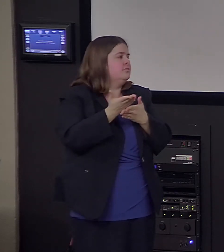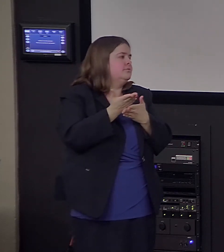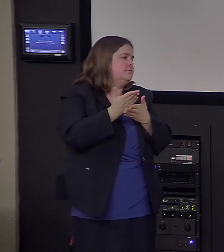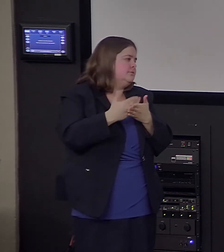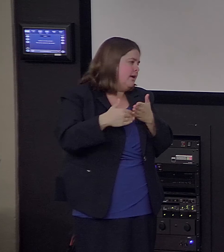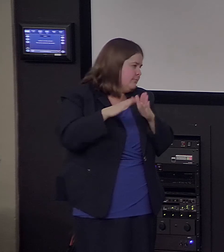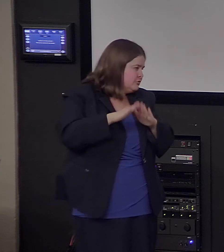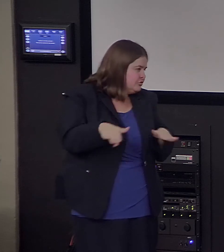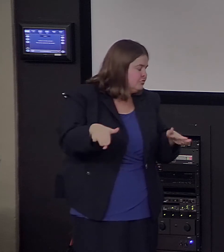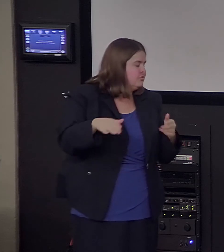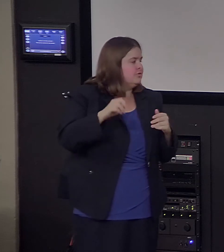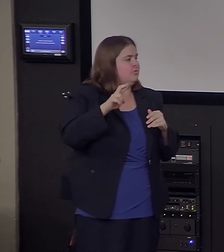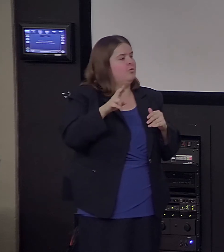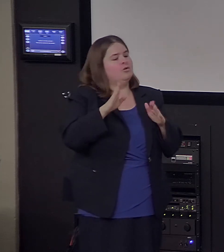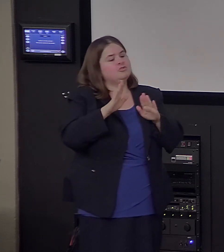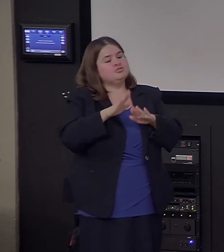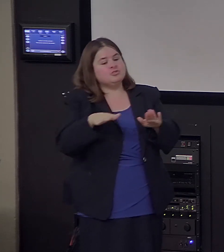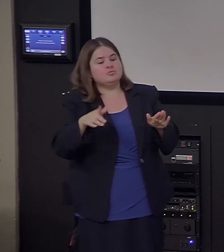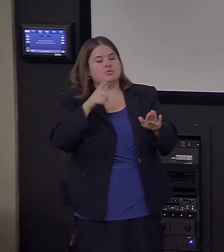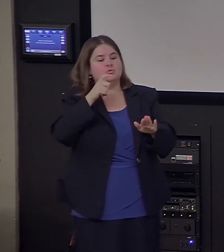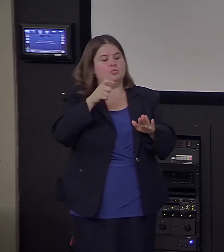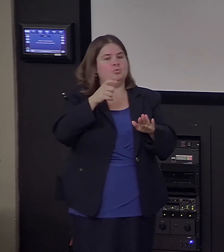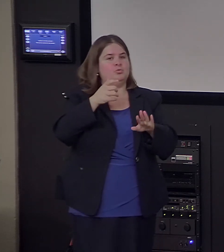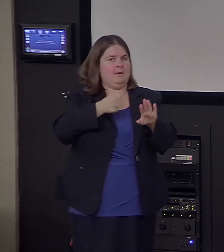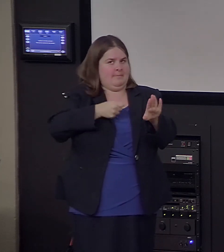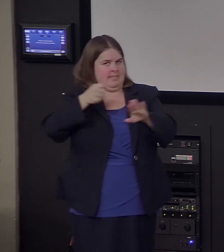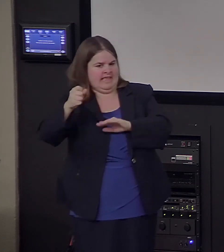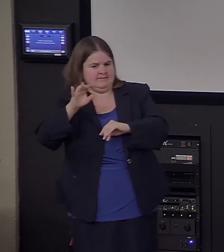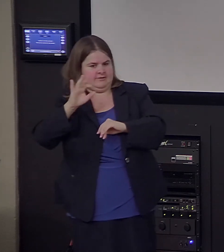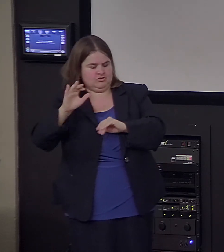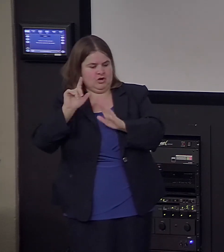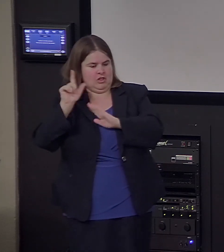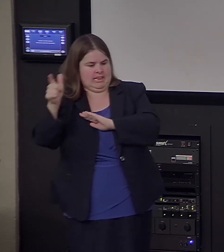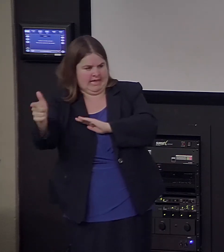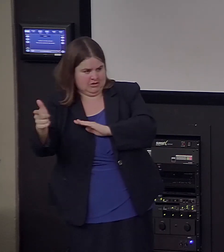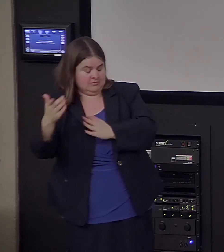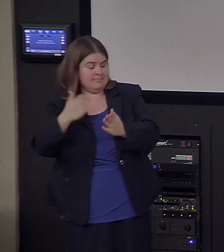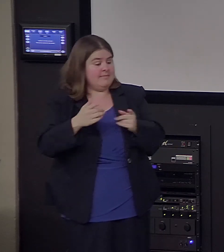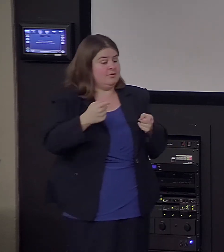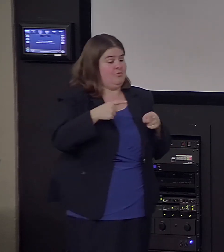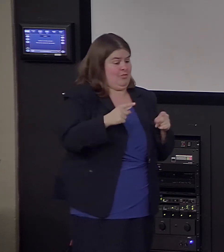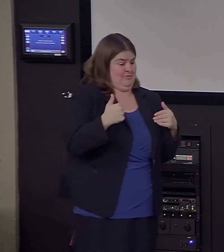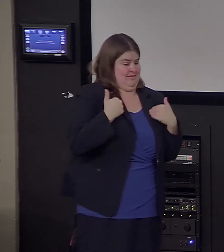or the children who were taken out later who earlier had very poor performance,